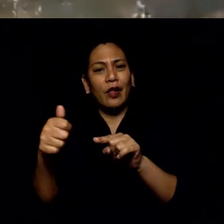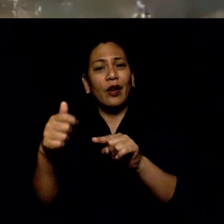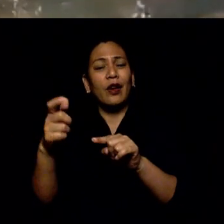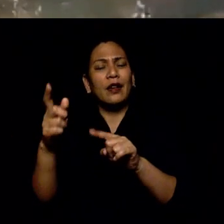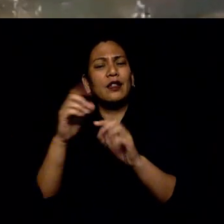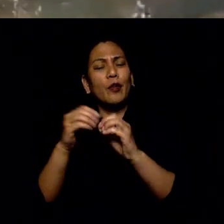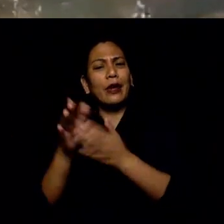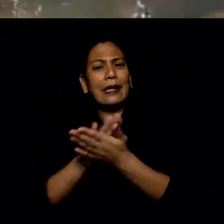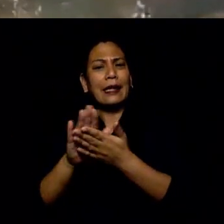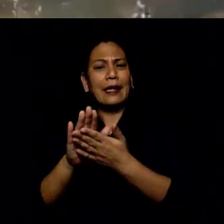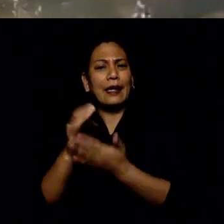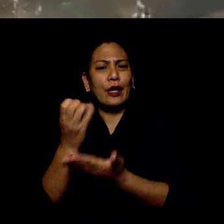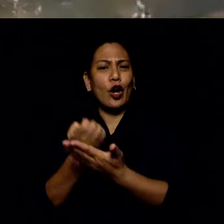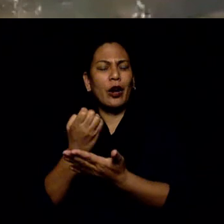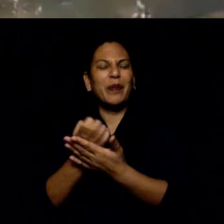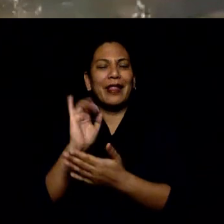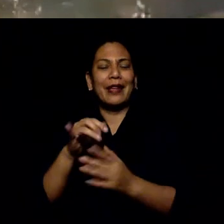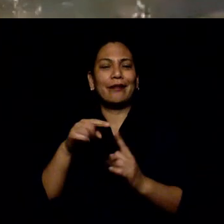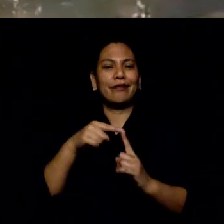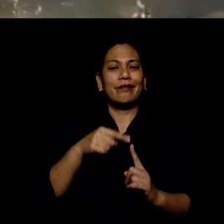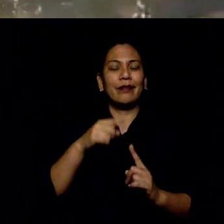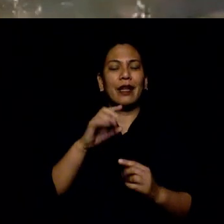So that's number six.